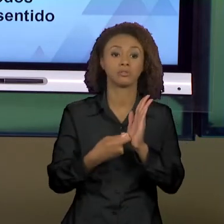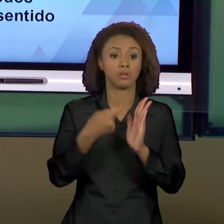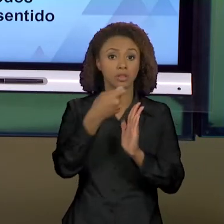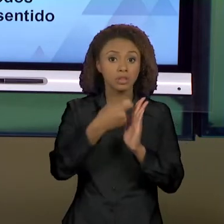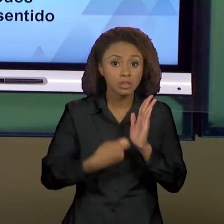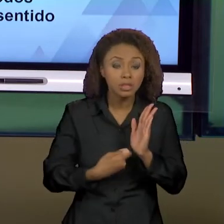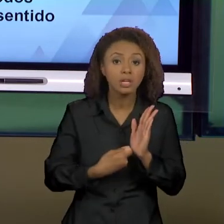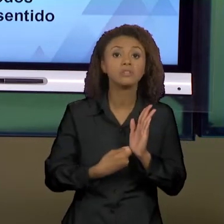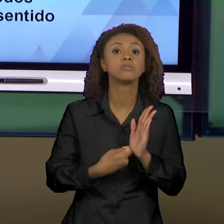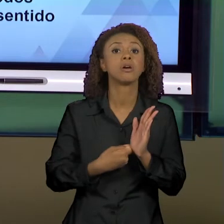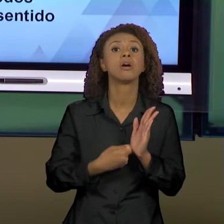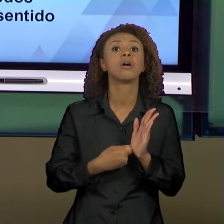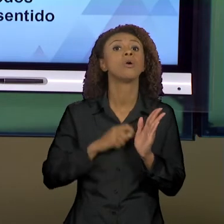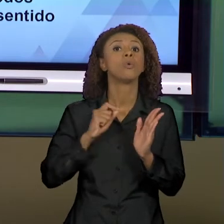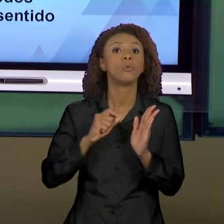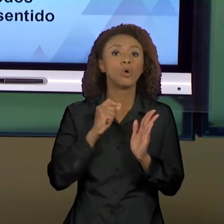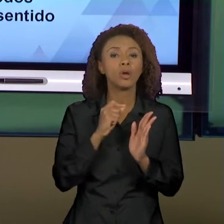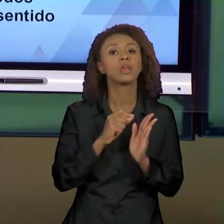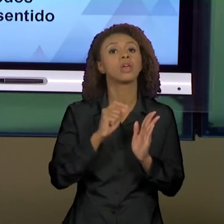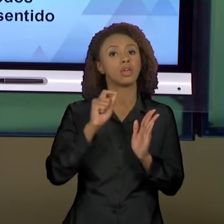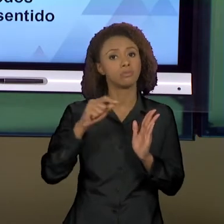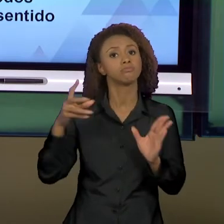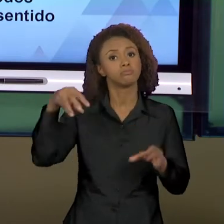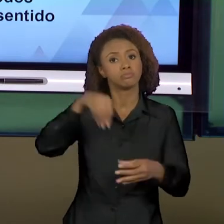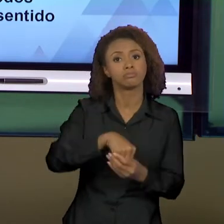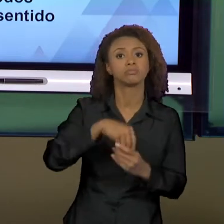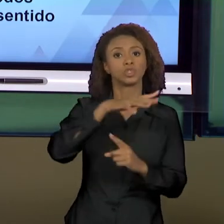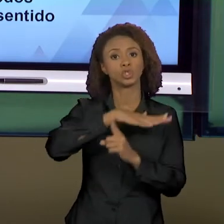QUE PRODUZ SENTIDOS E ESSES SENTIDOS TÊM UMA